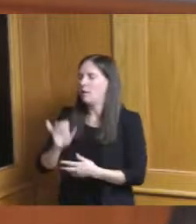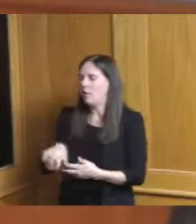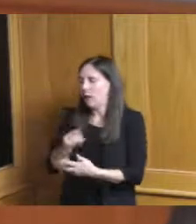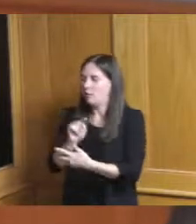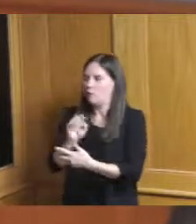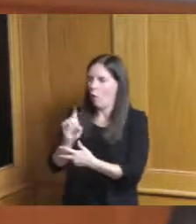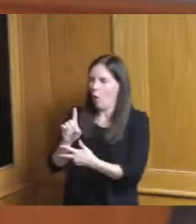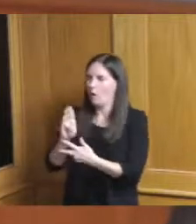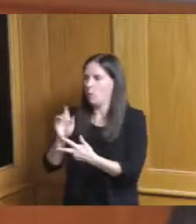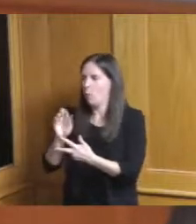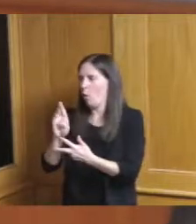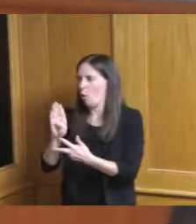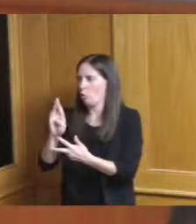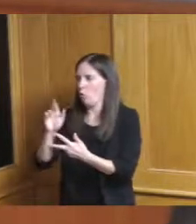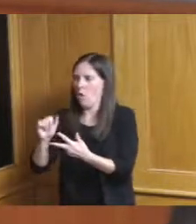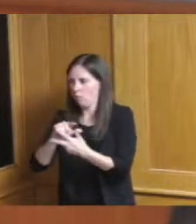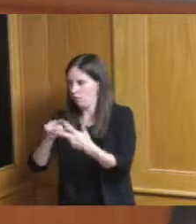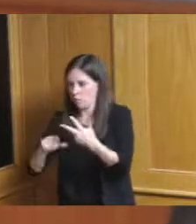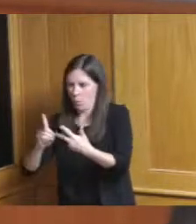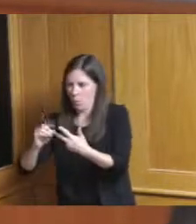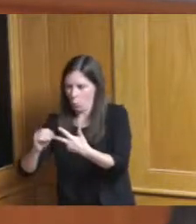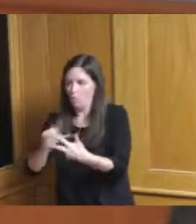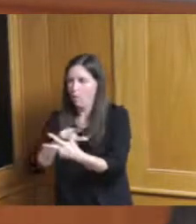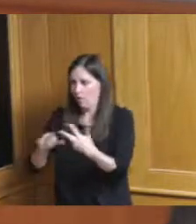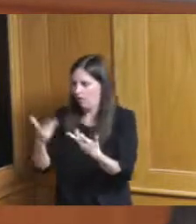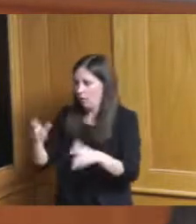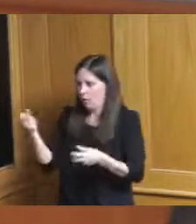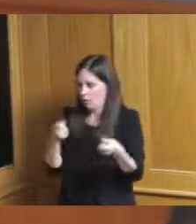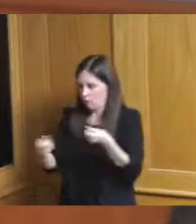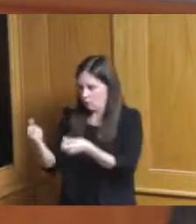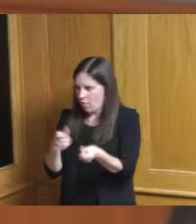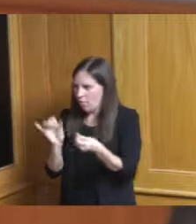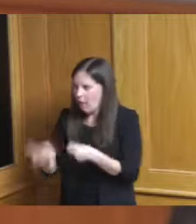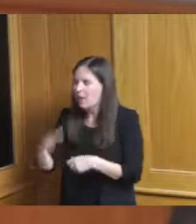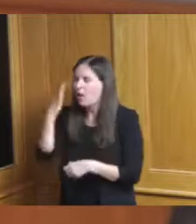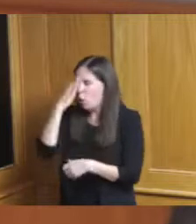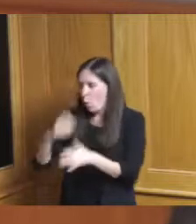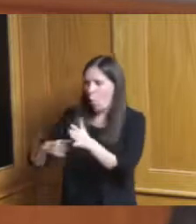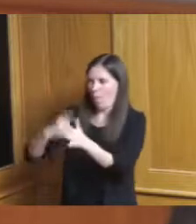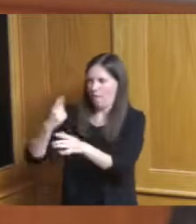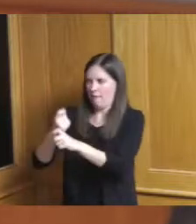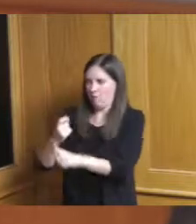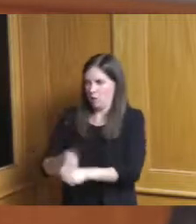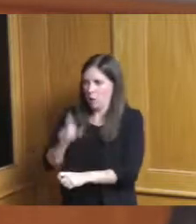Murray Graves so I know it's only a once a year commitment but it's still really important that